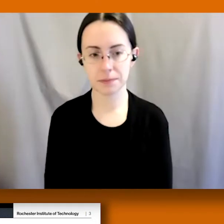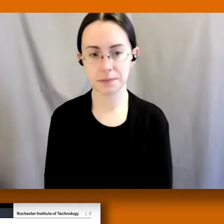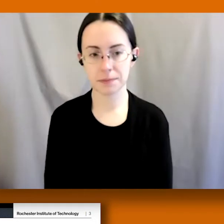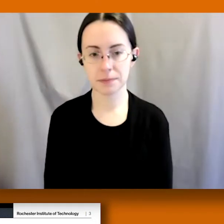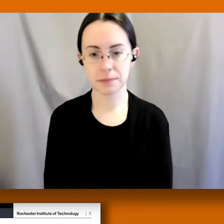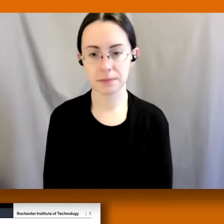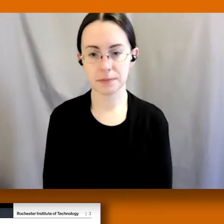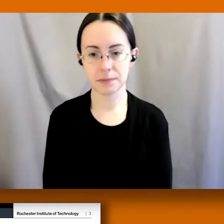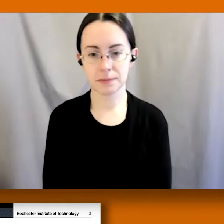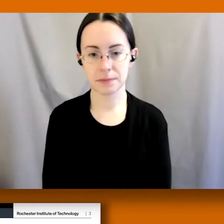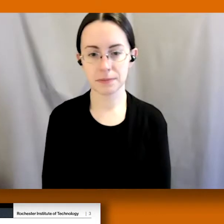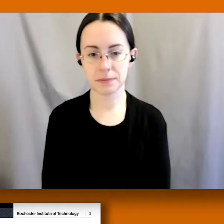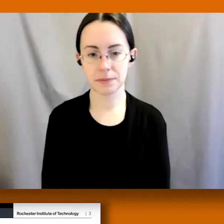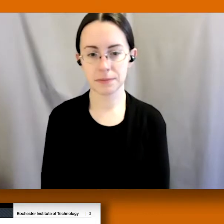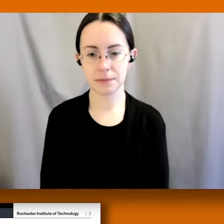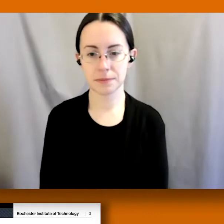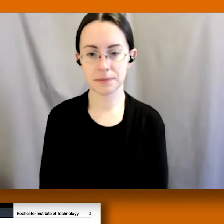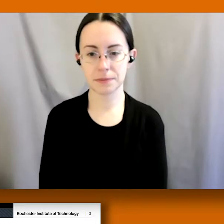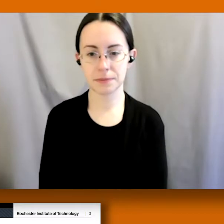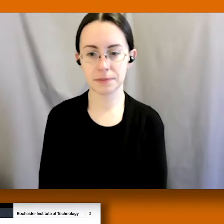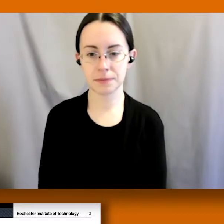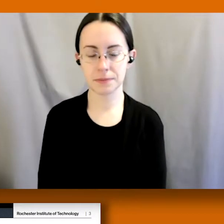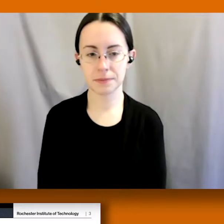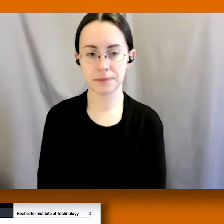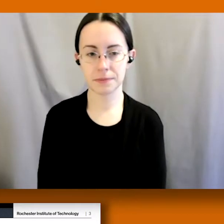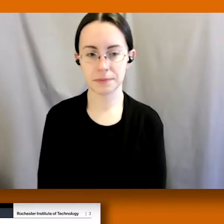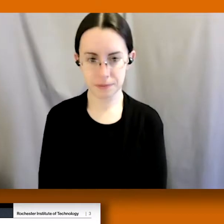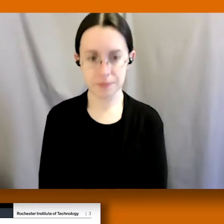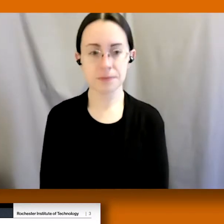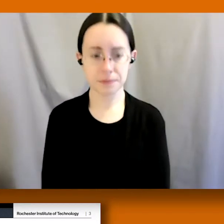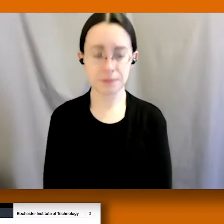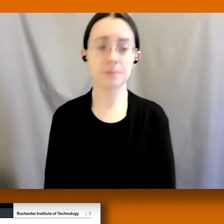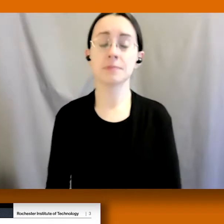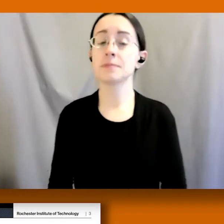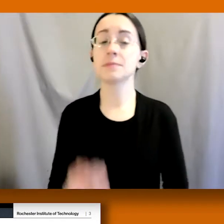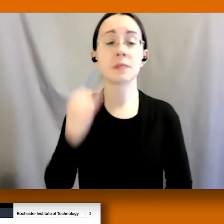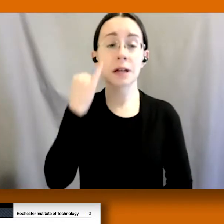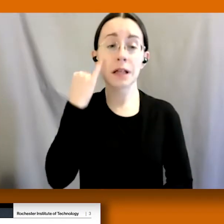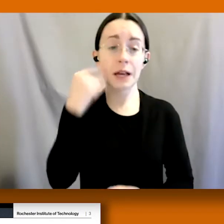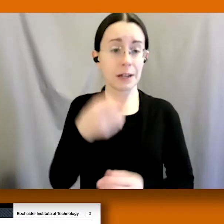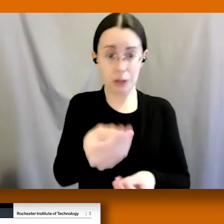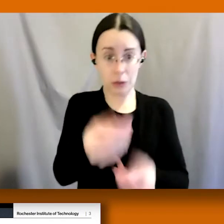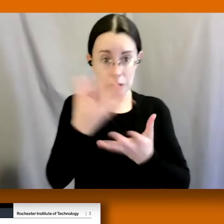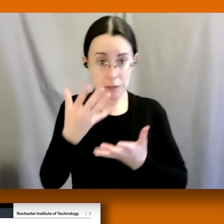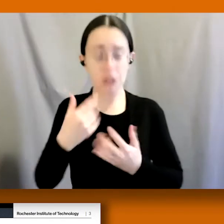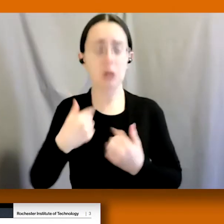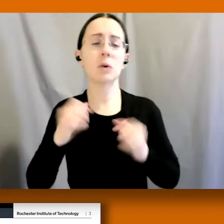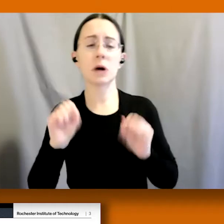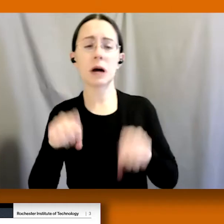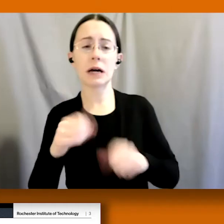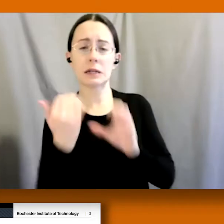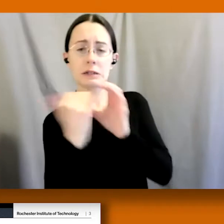And then I can follow up via e-mail and ask a few more questions or read the solicitation.